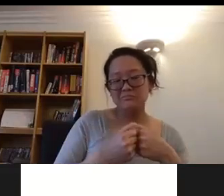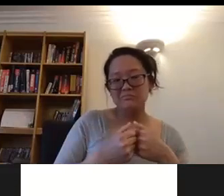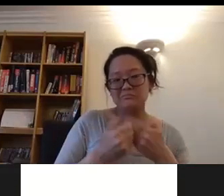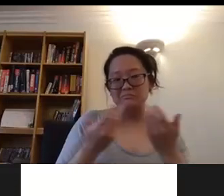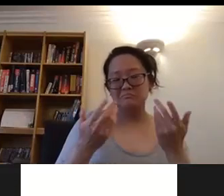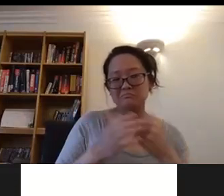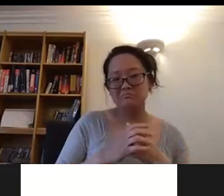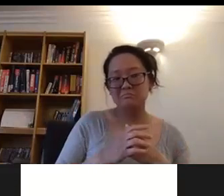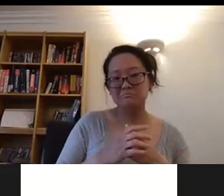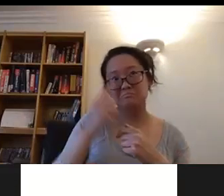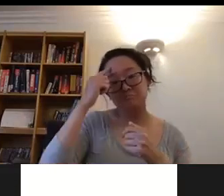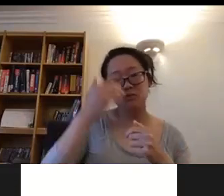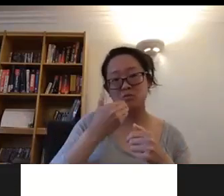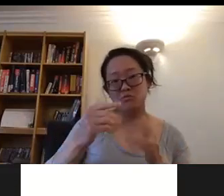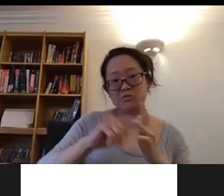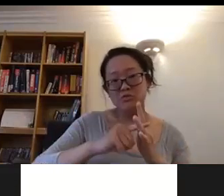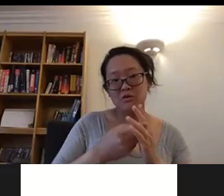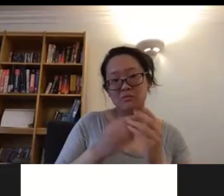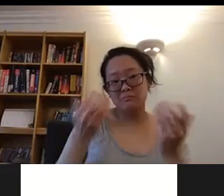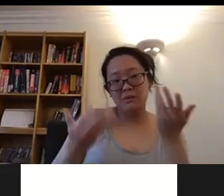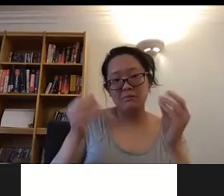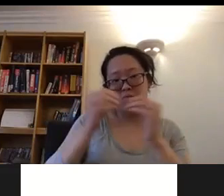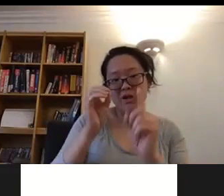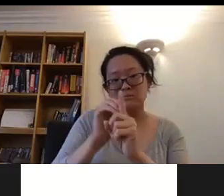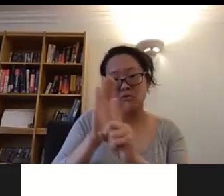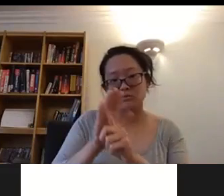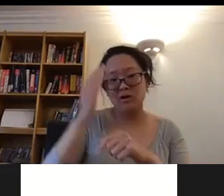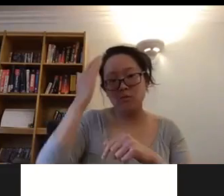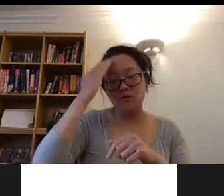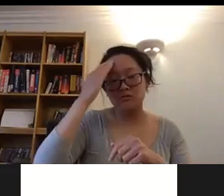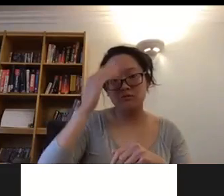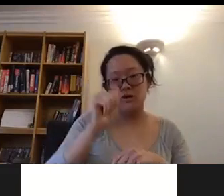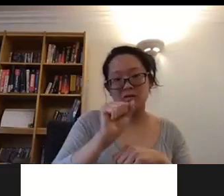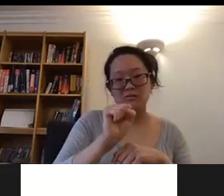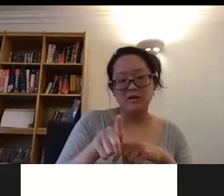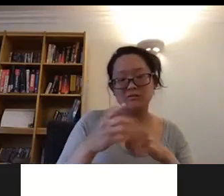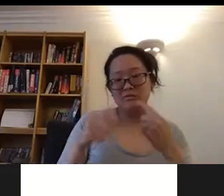accessible for people to join in. I'm not sure if it should be required, but that would be a really good start, to